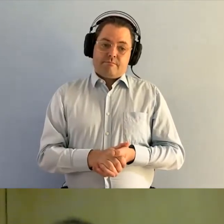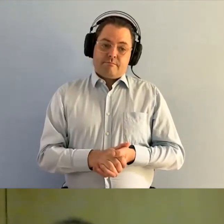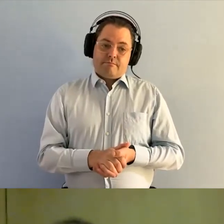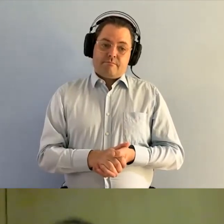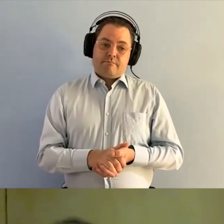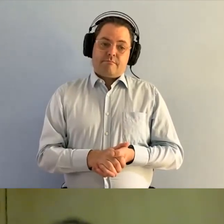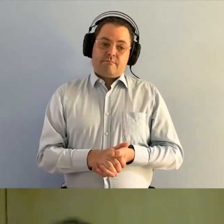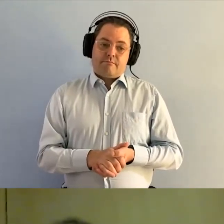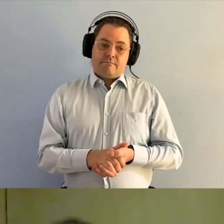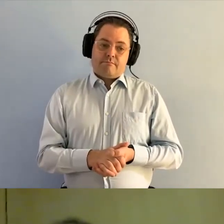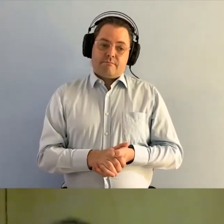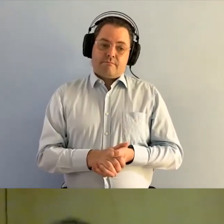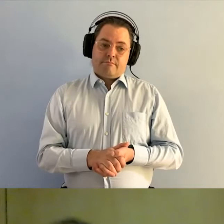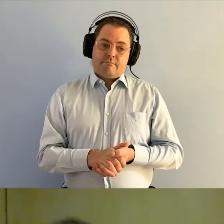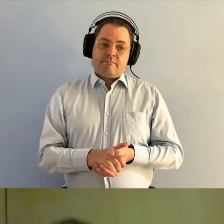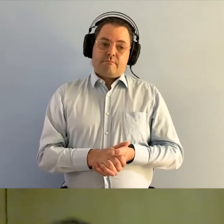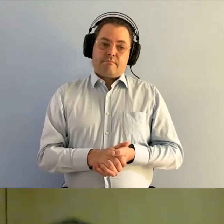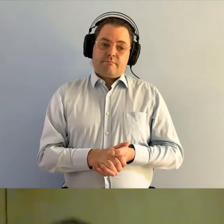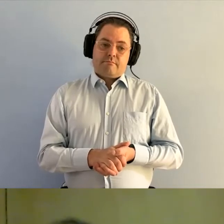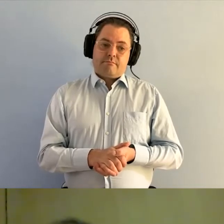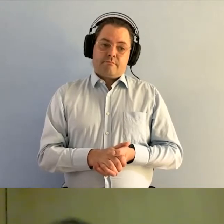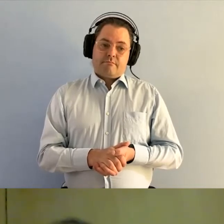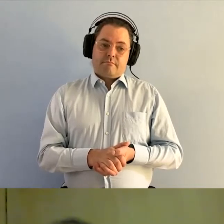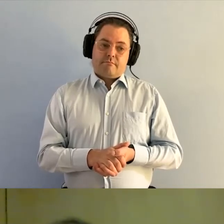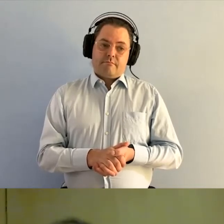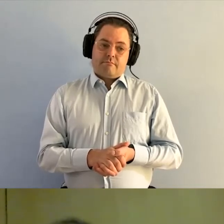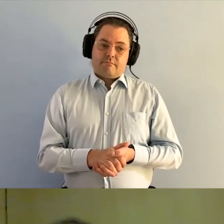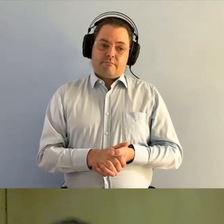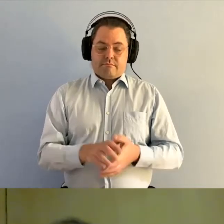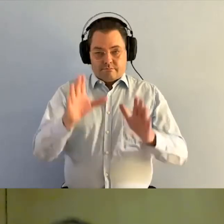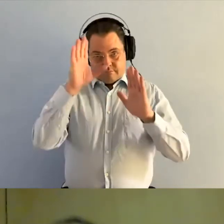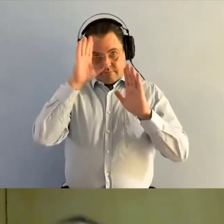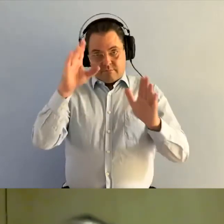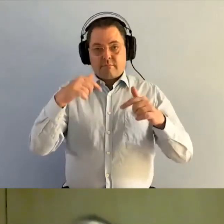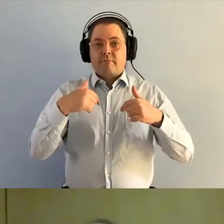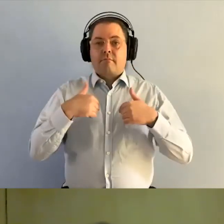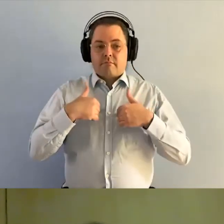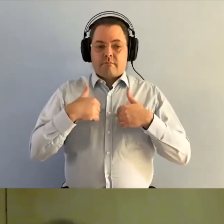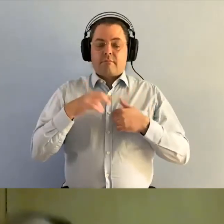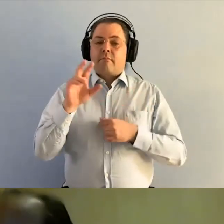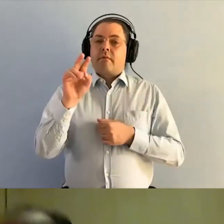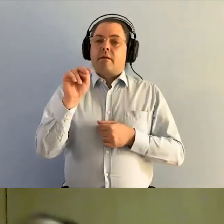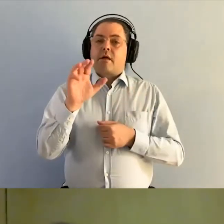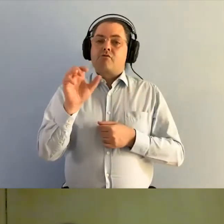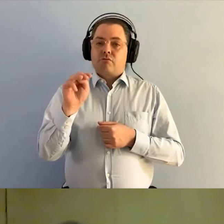Narim, the floor is yours